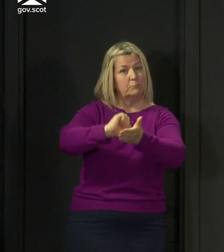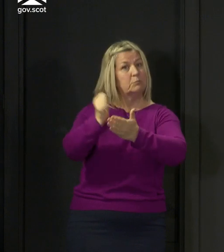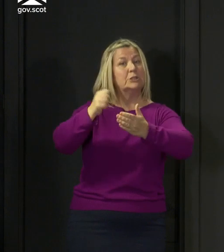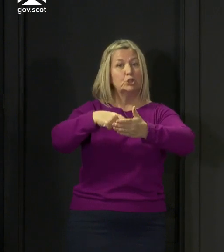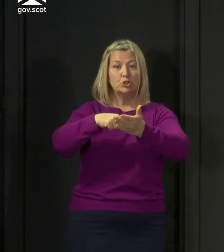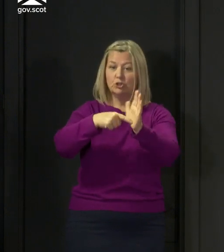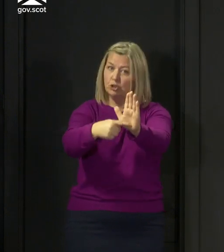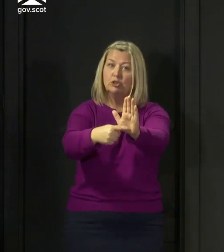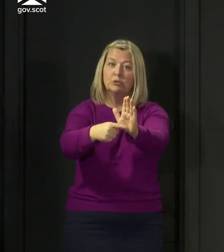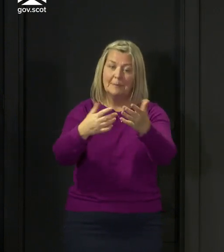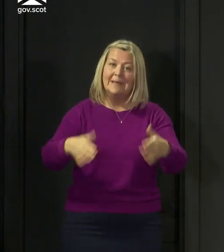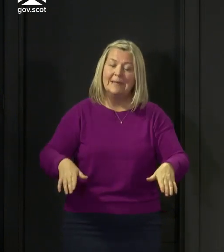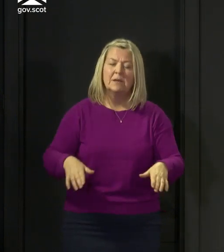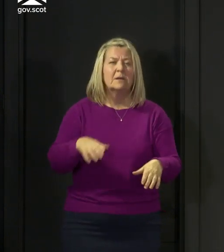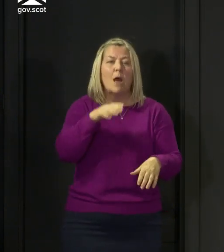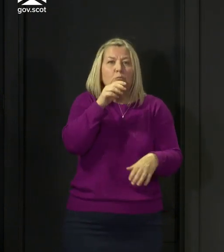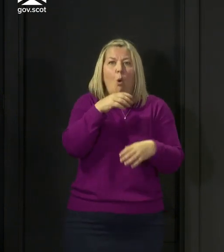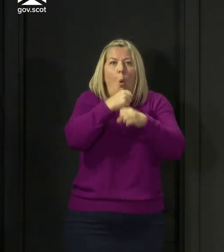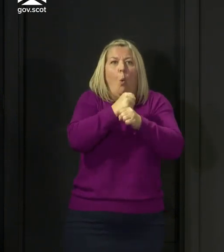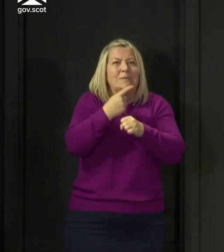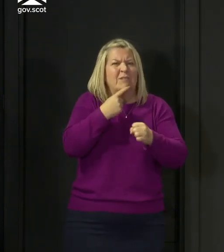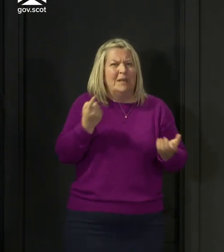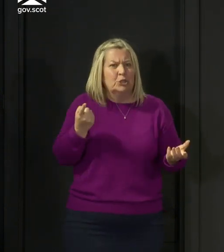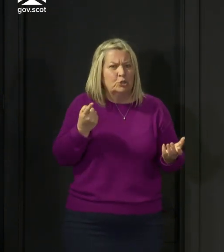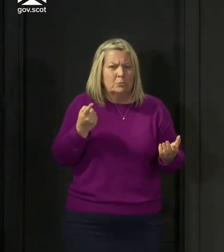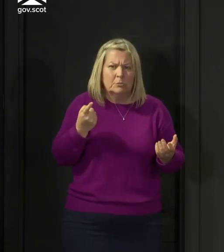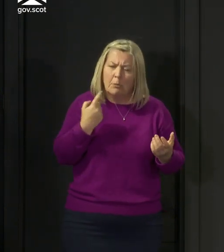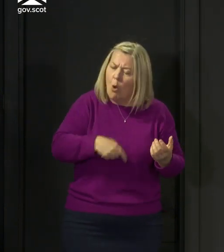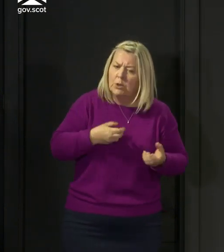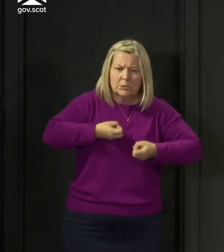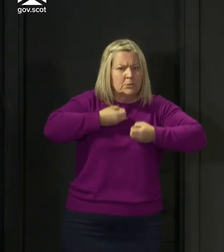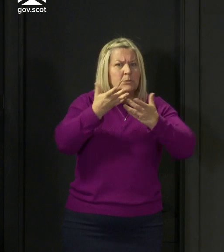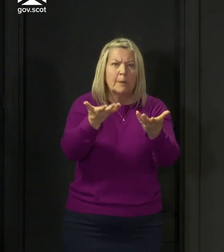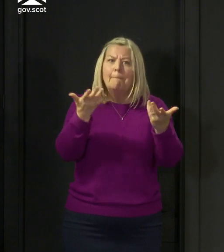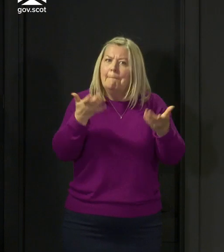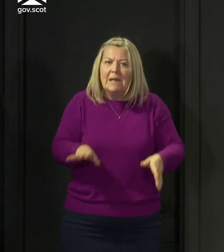I am not keeping information from people here, I am as anxious to see all of these indicators